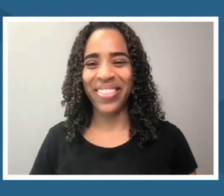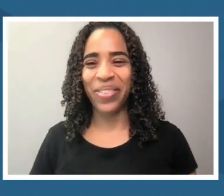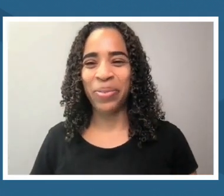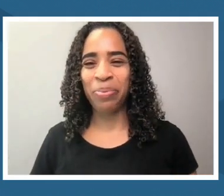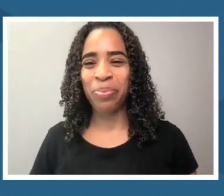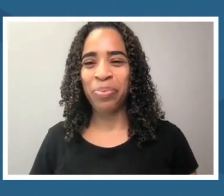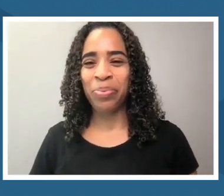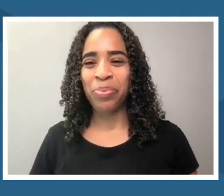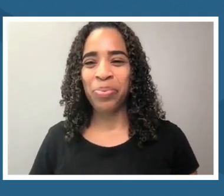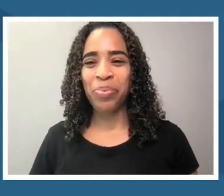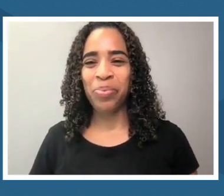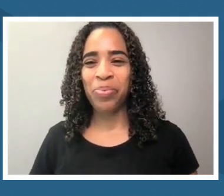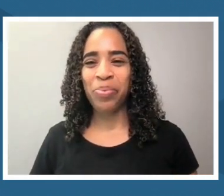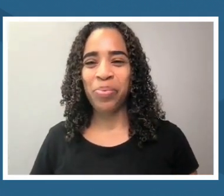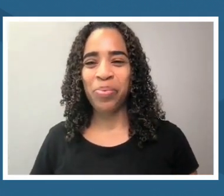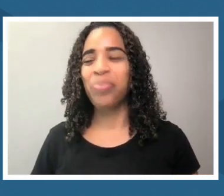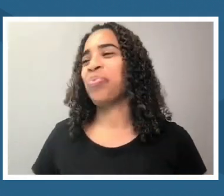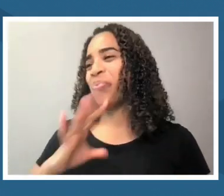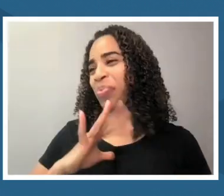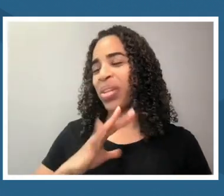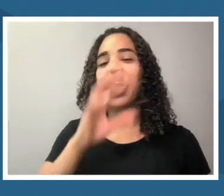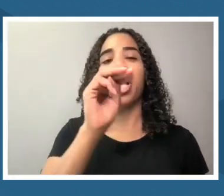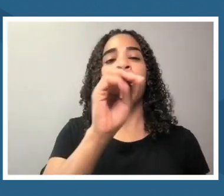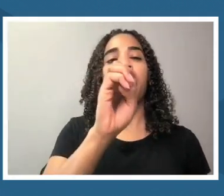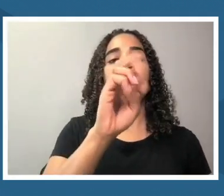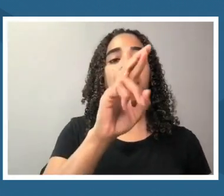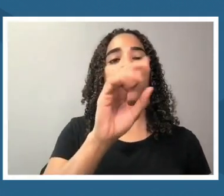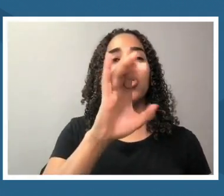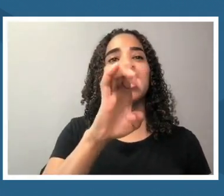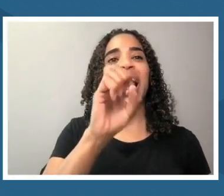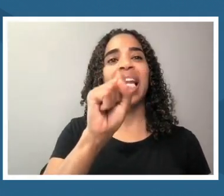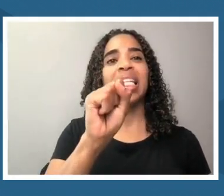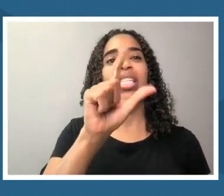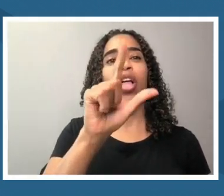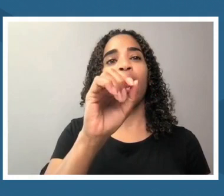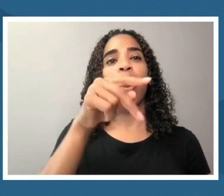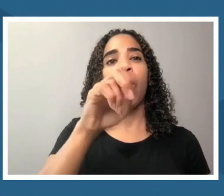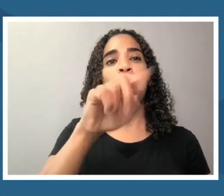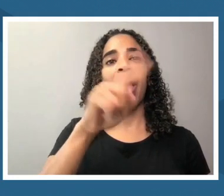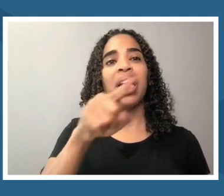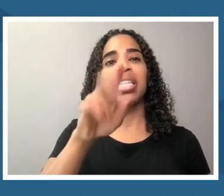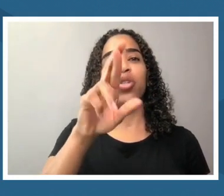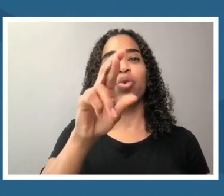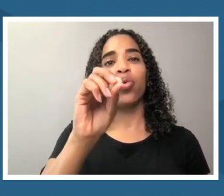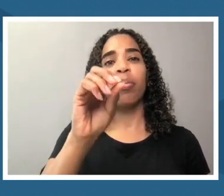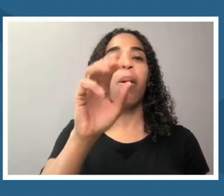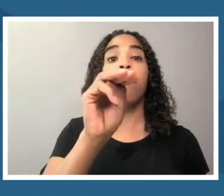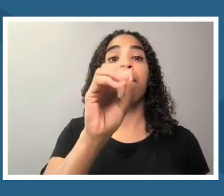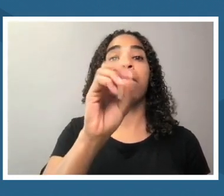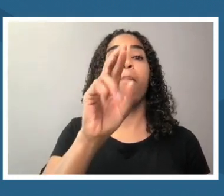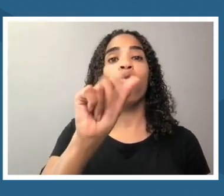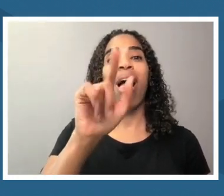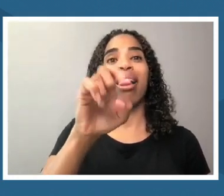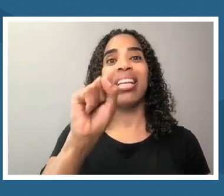and we have uh mercedes lopez morales mercedes would you like to introduce yourself